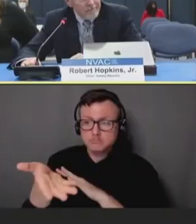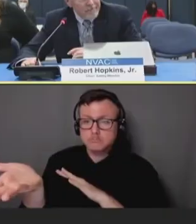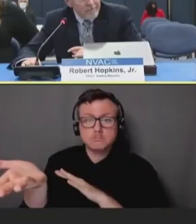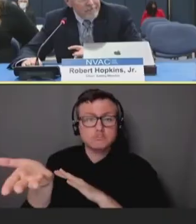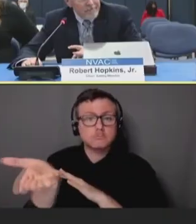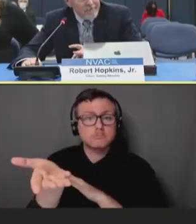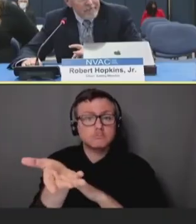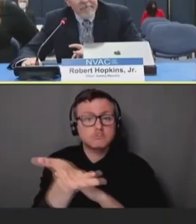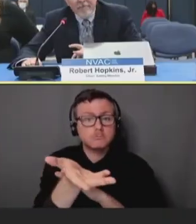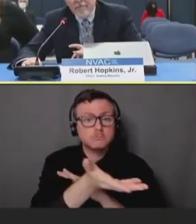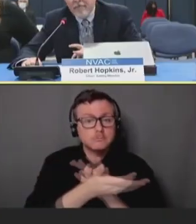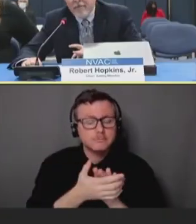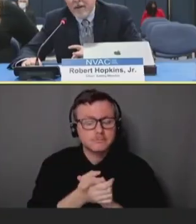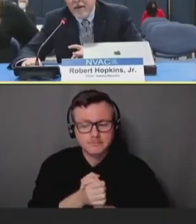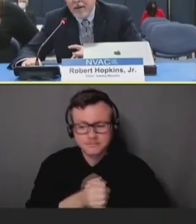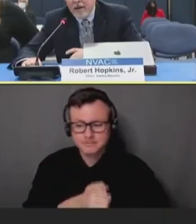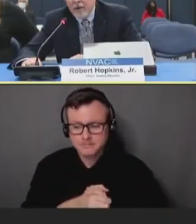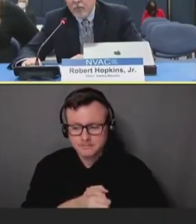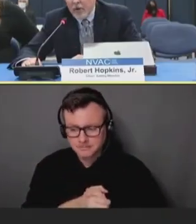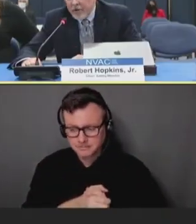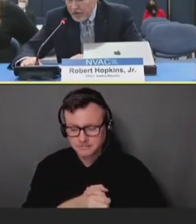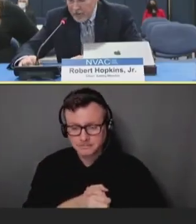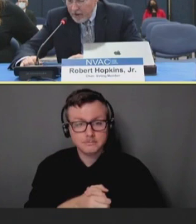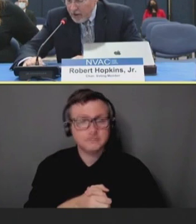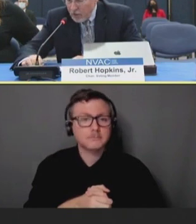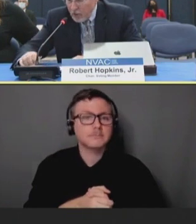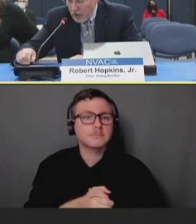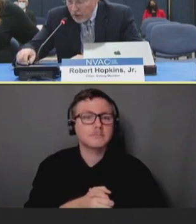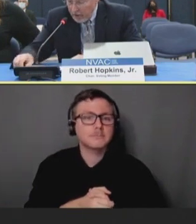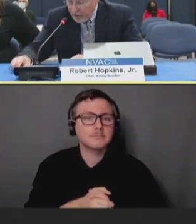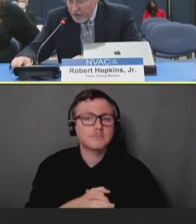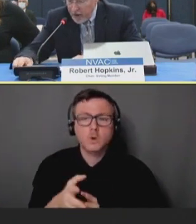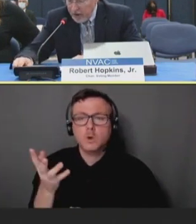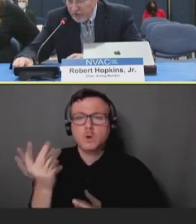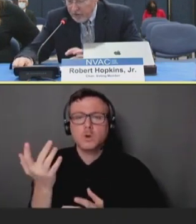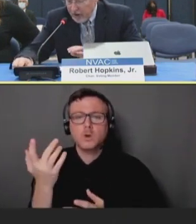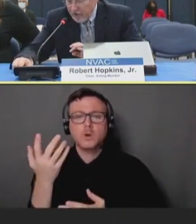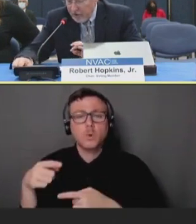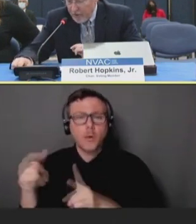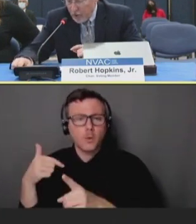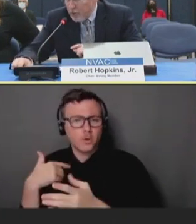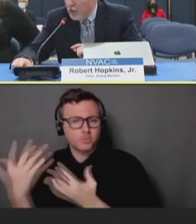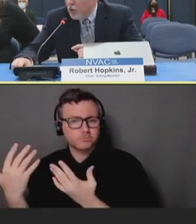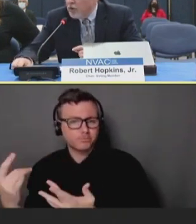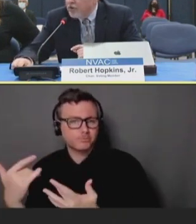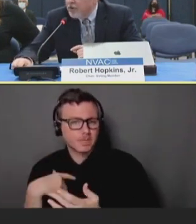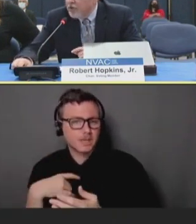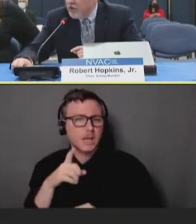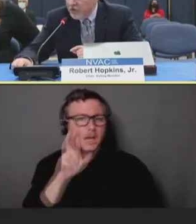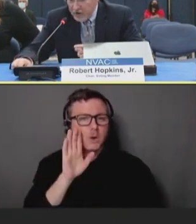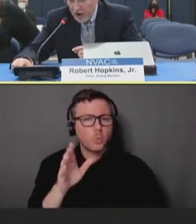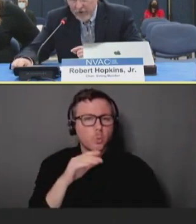And while we're looking for that, just to let you know, I'm going to reorder things just a touch.